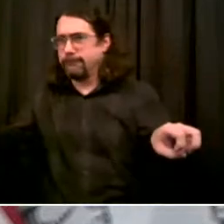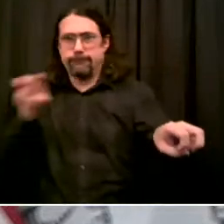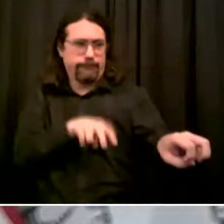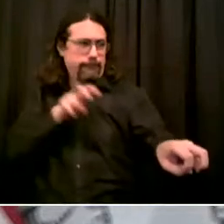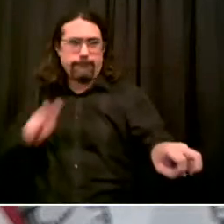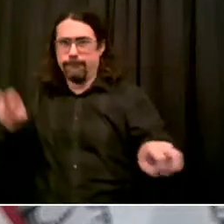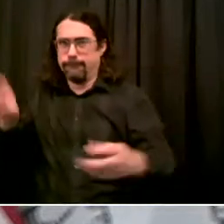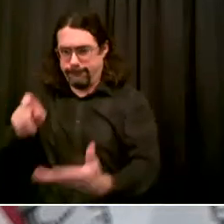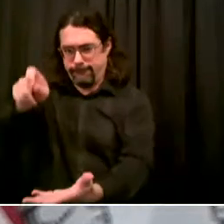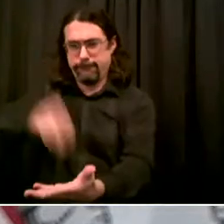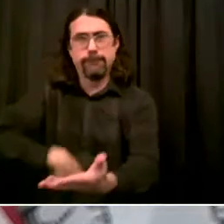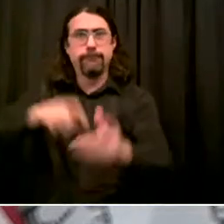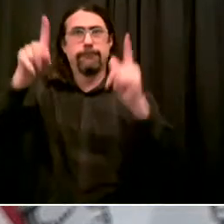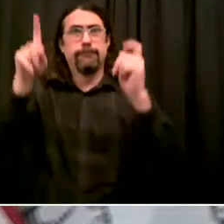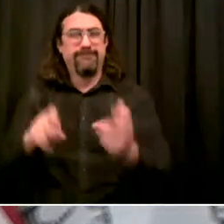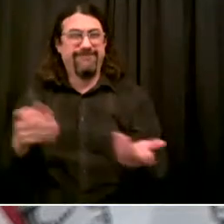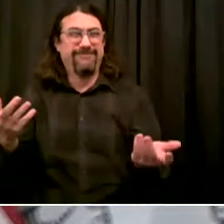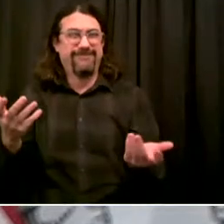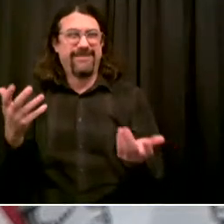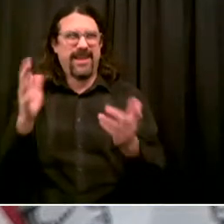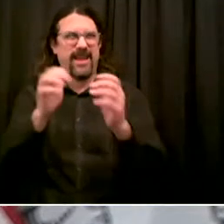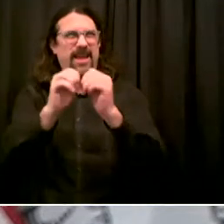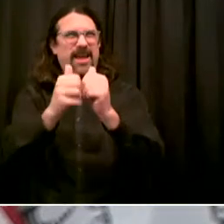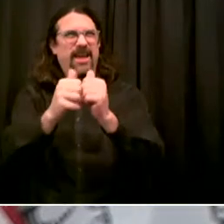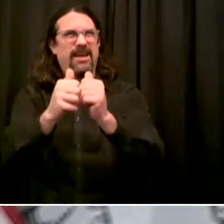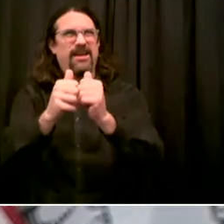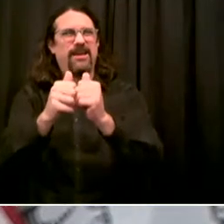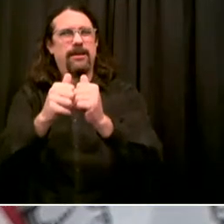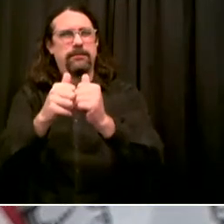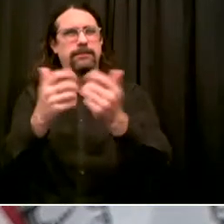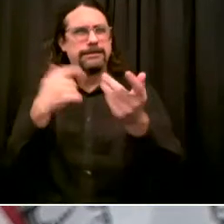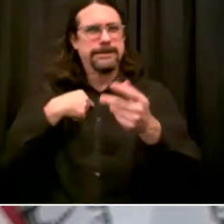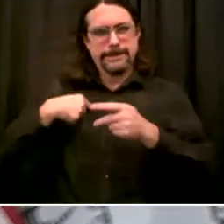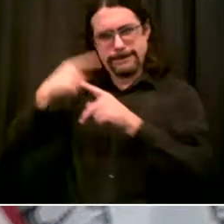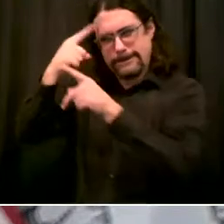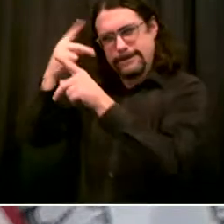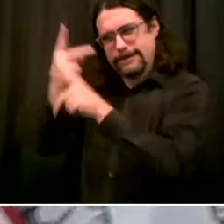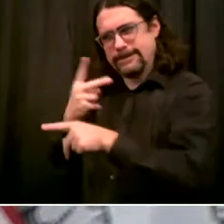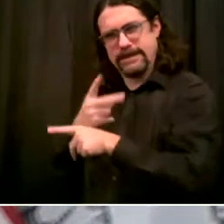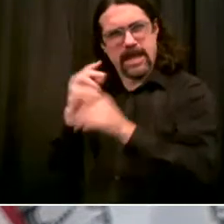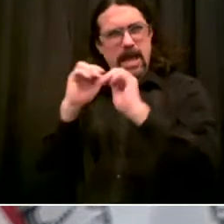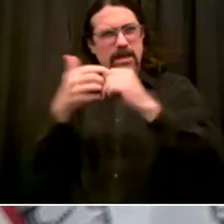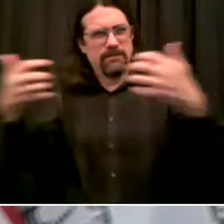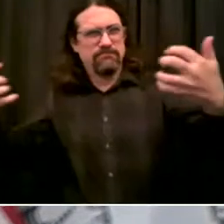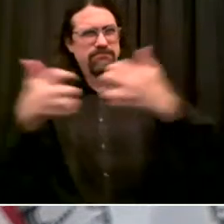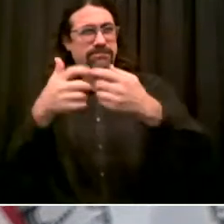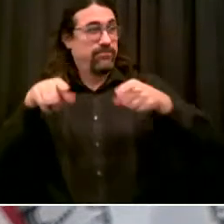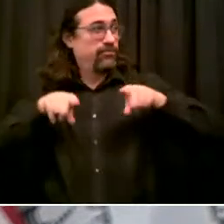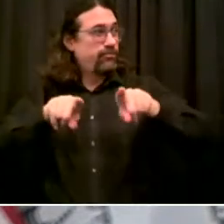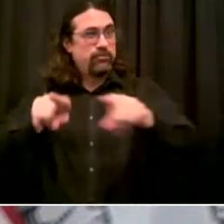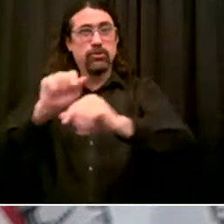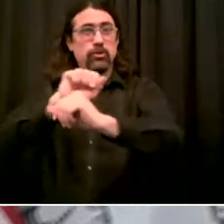IN PPRSEOO ANNND CCEARFULLY REGULATED. WE DON'T HAVE A SPECIFIC DATE, BUT WE WILL SPEAK TO THAT IN THE NEXT WEEK